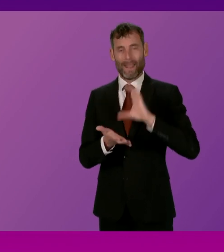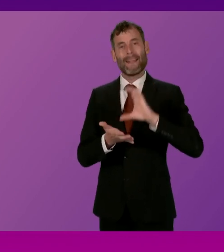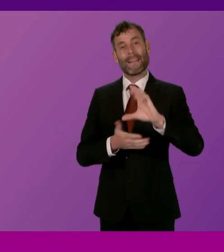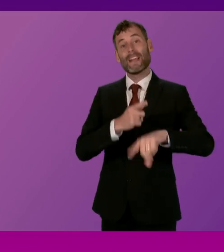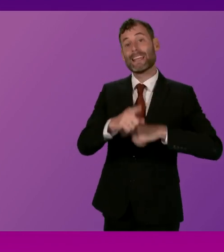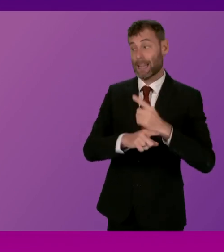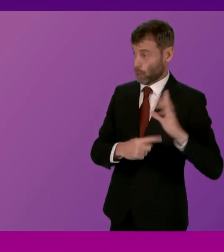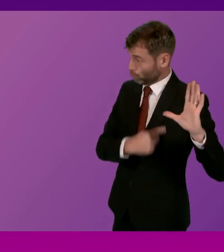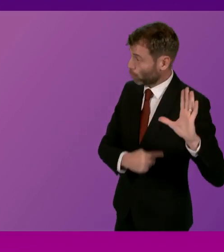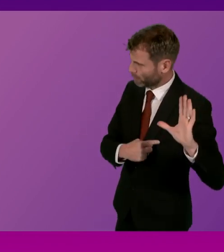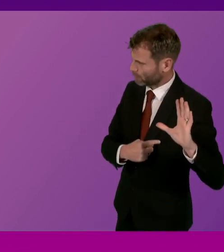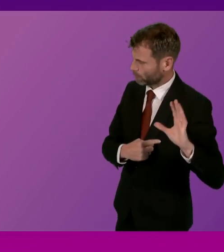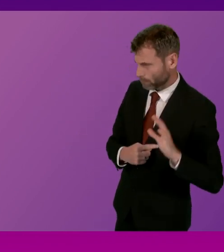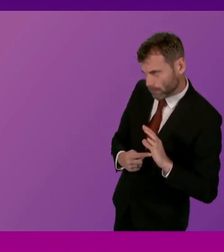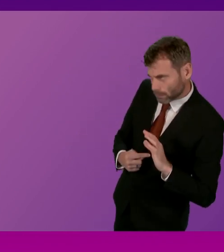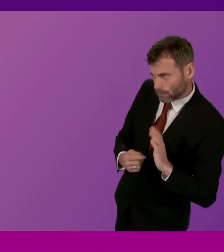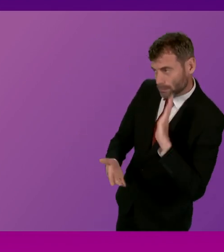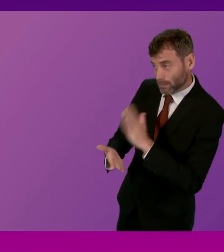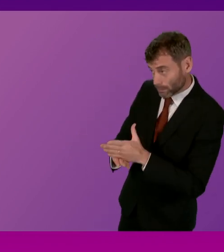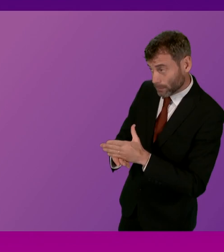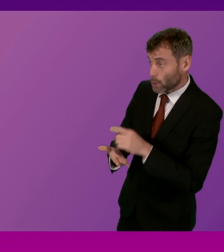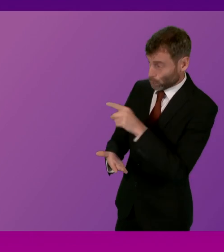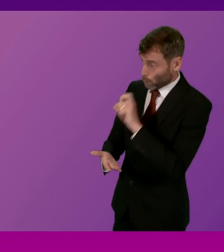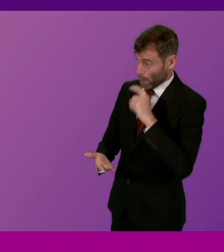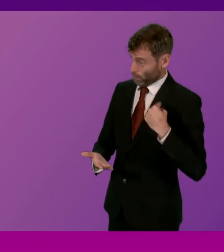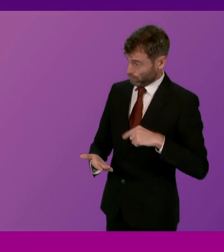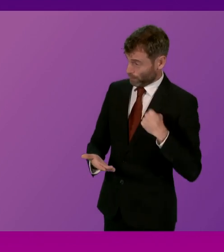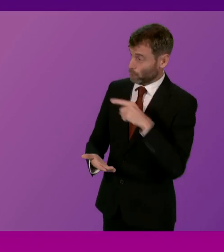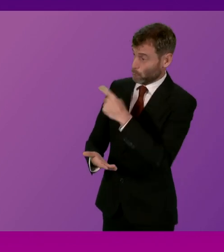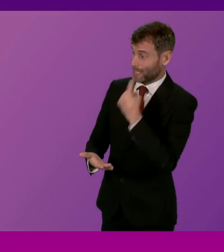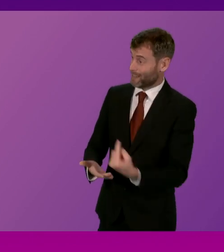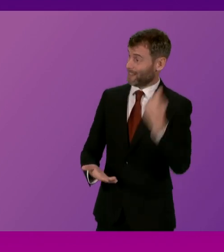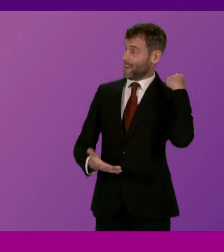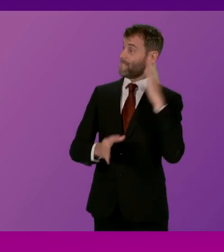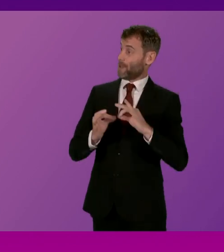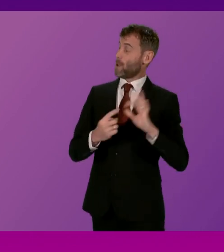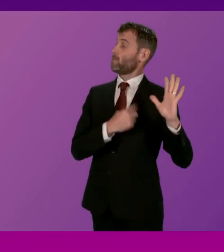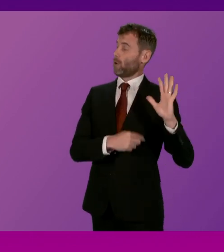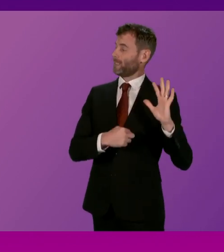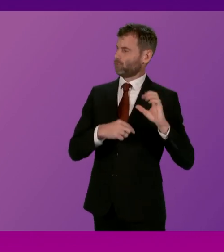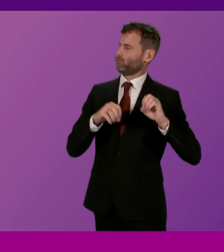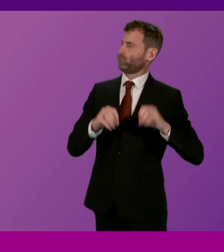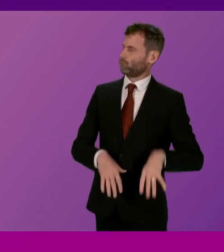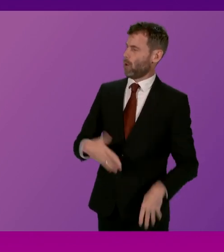What on earth is that assurance worth when the previous Government assurance turned out to be worth absolutely nothing?